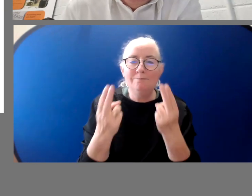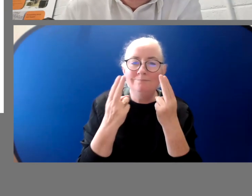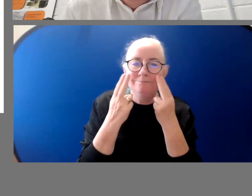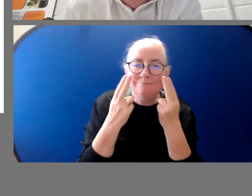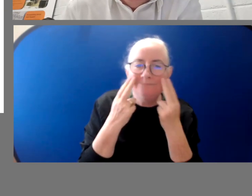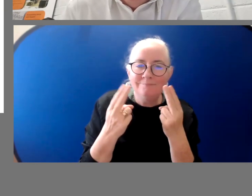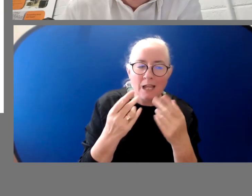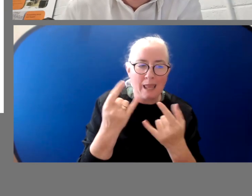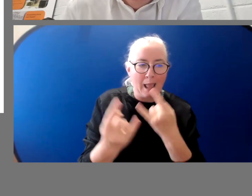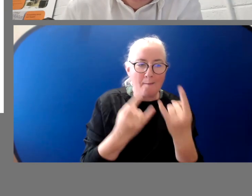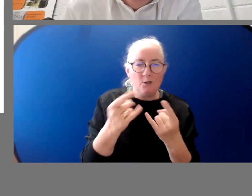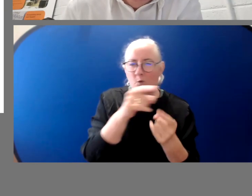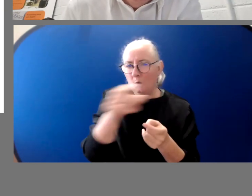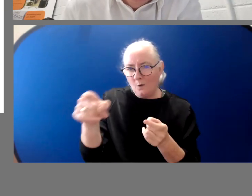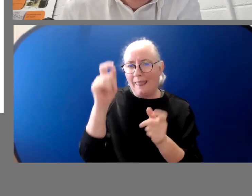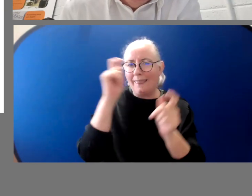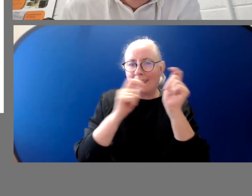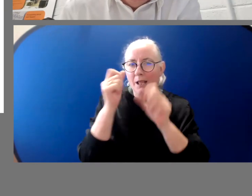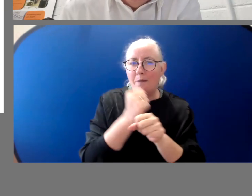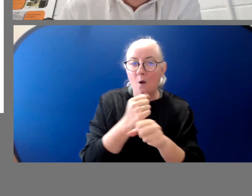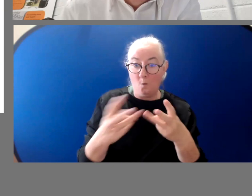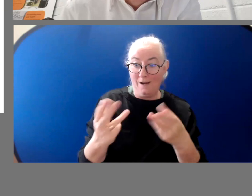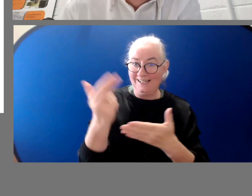you can you can think about if you're looking at designing your doors and trying to choose